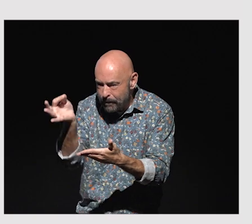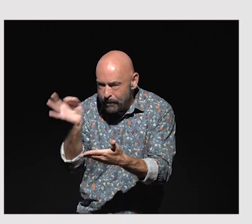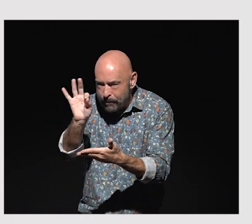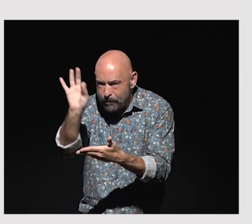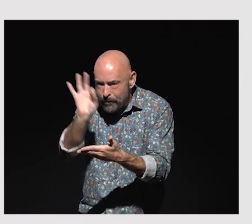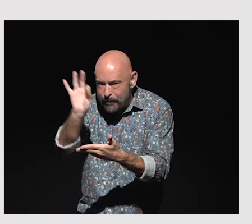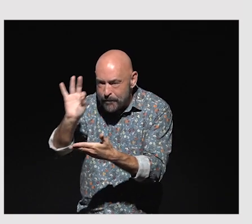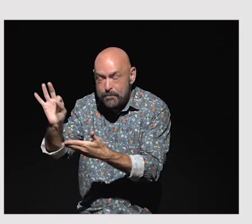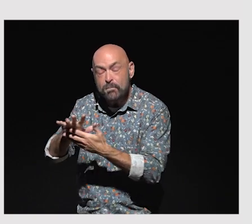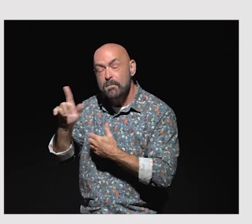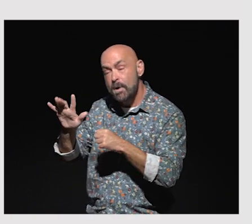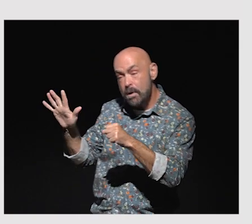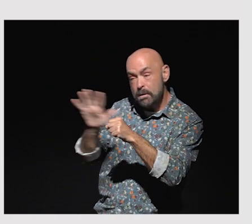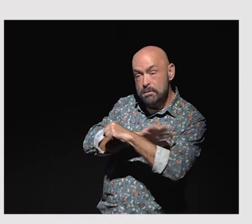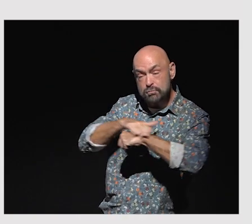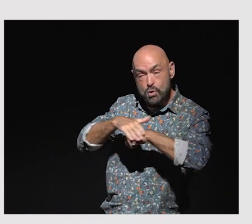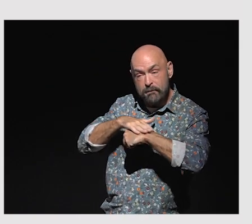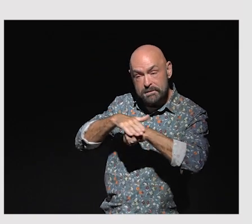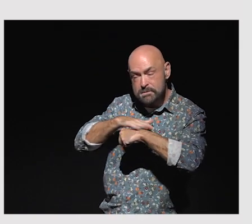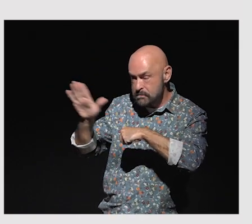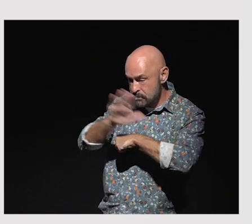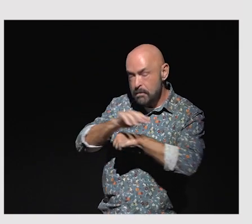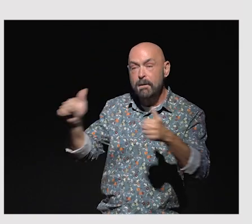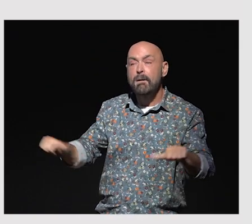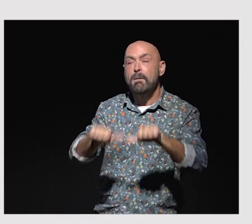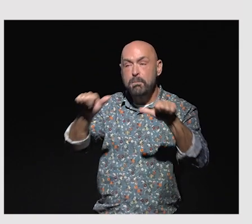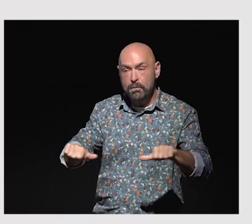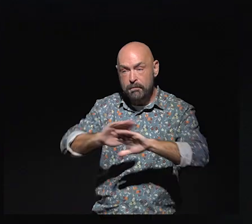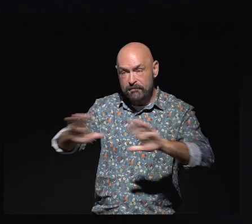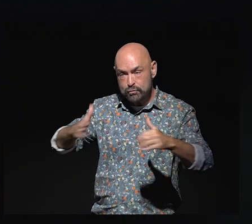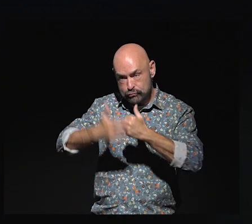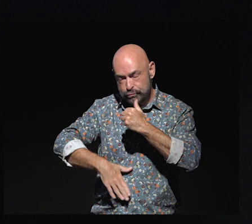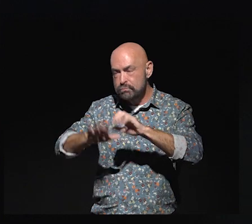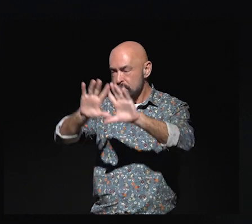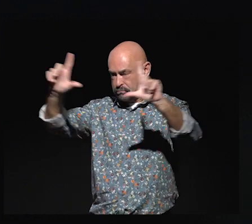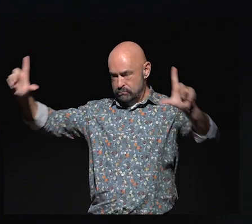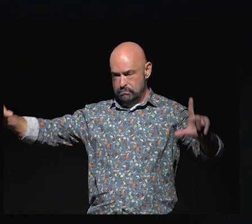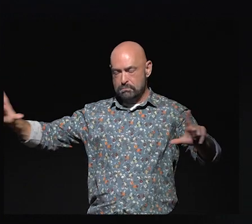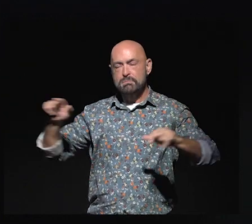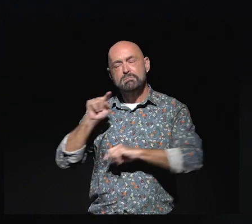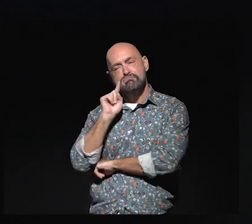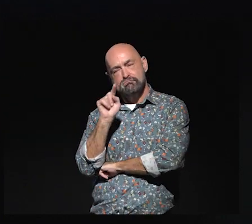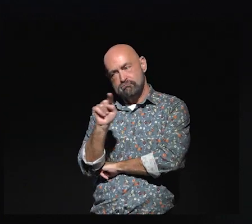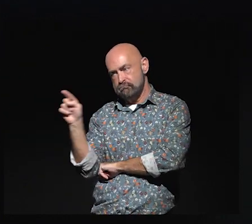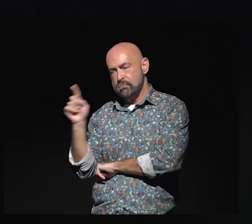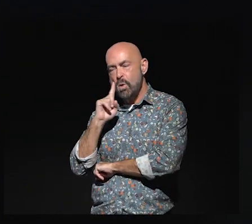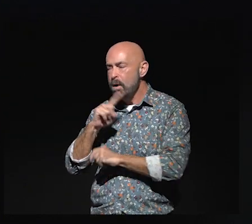so that the surface of the picture, when he is completed, when he has completed it, is like enamel.